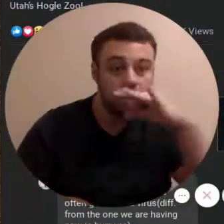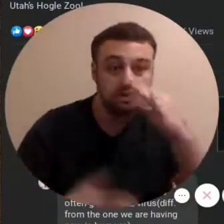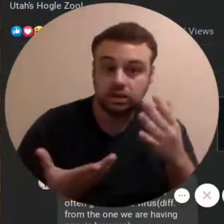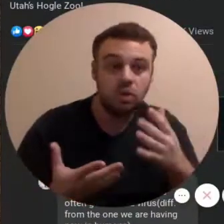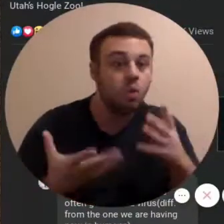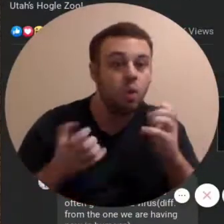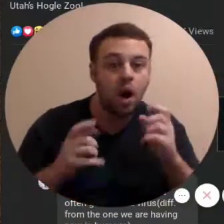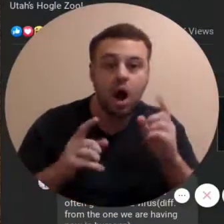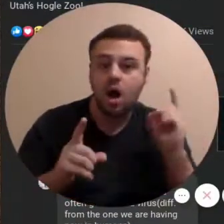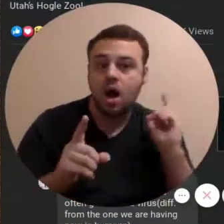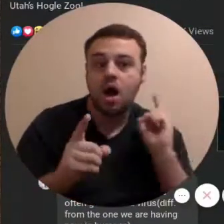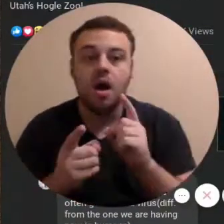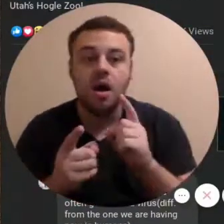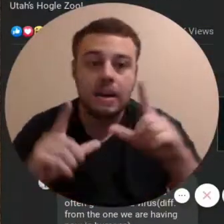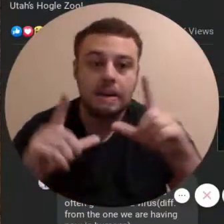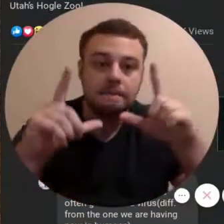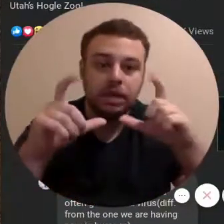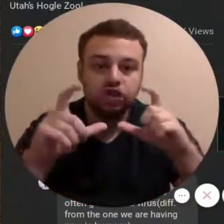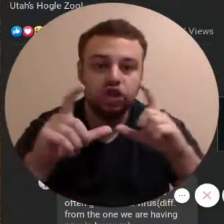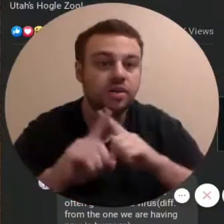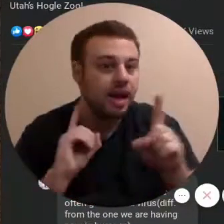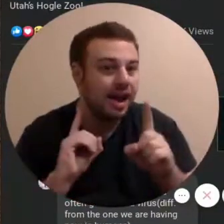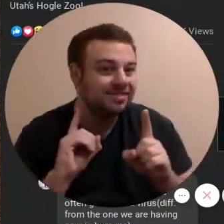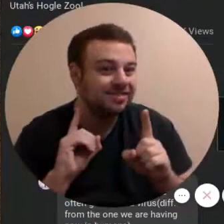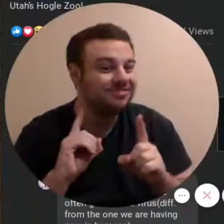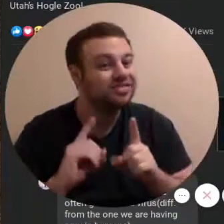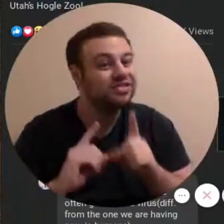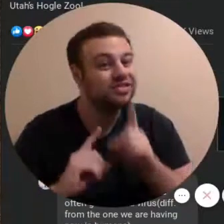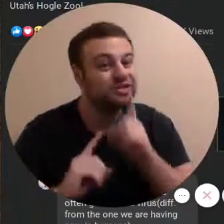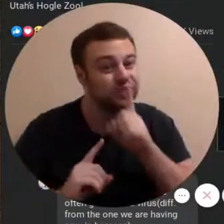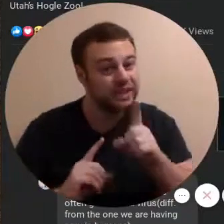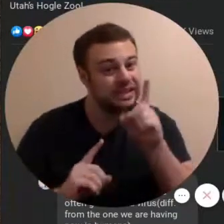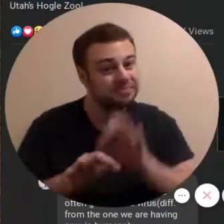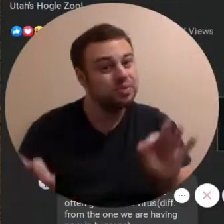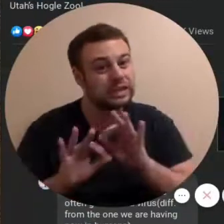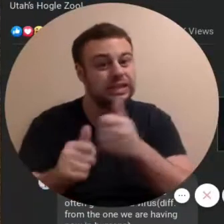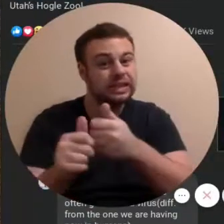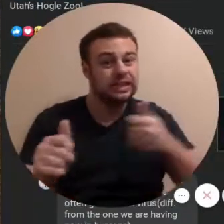But really, you wanna keep a really good distance, so that animal feels safe and doesn't do something